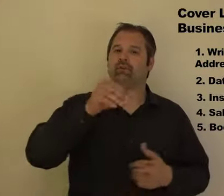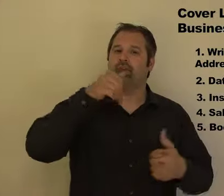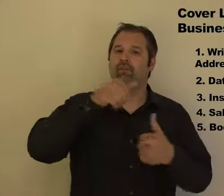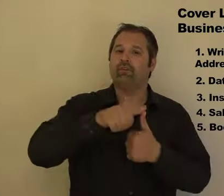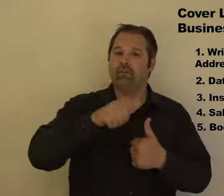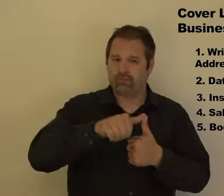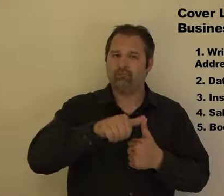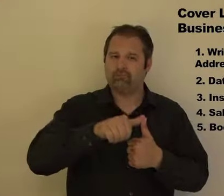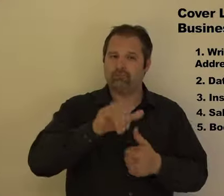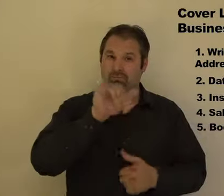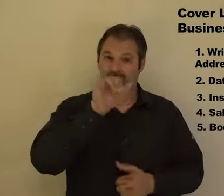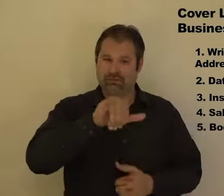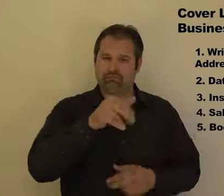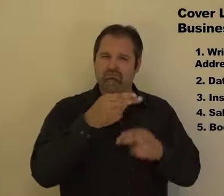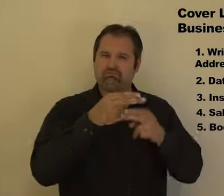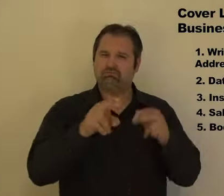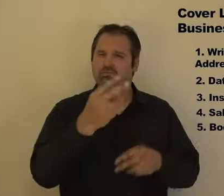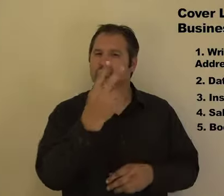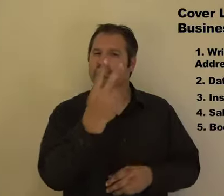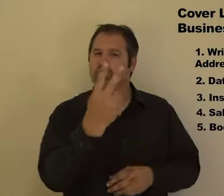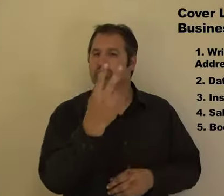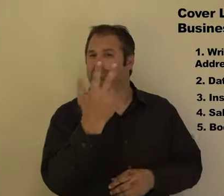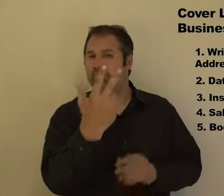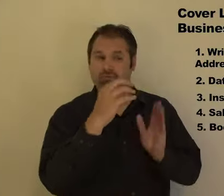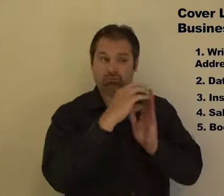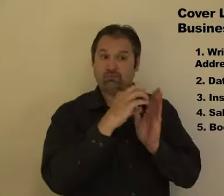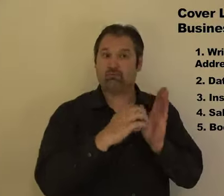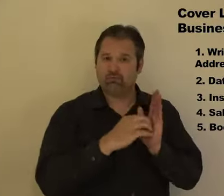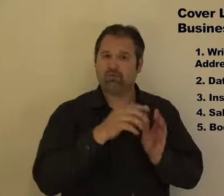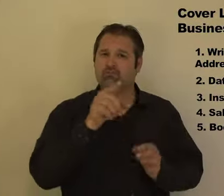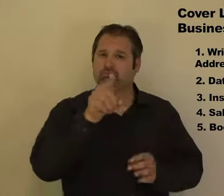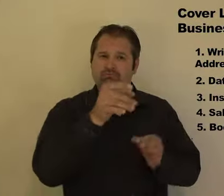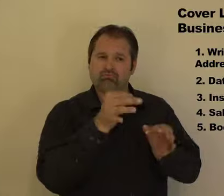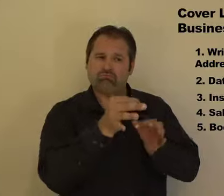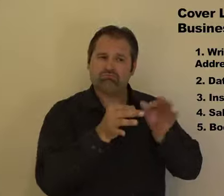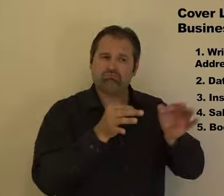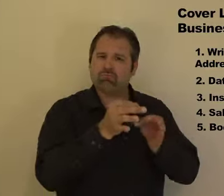are applying for, and briefly explain your qualifications.